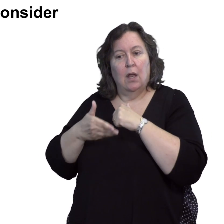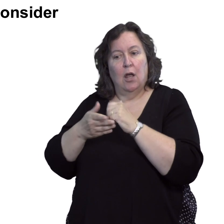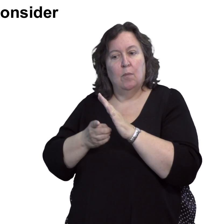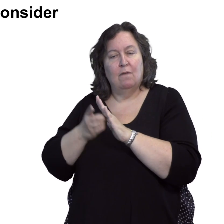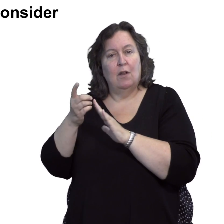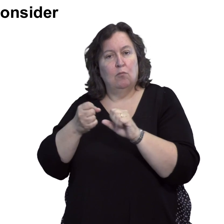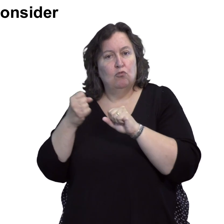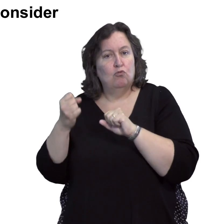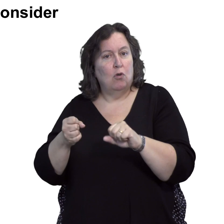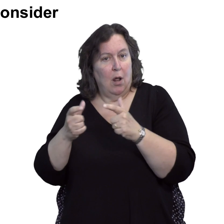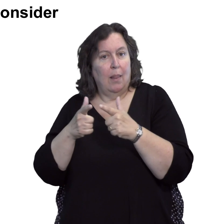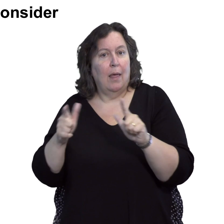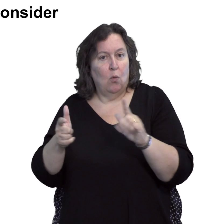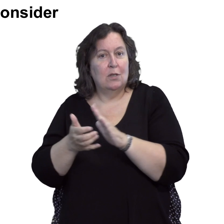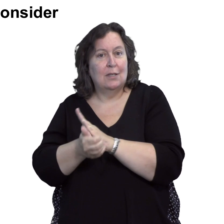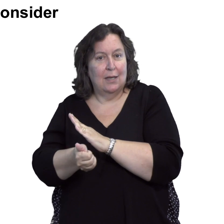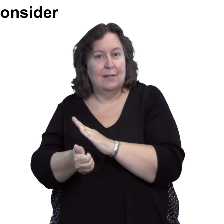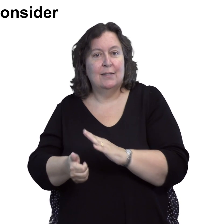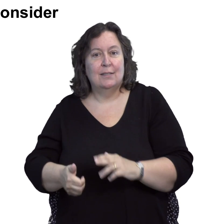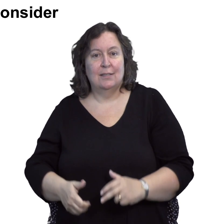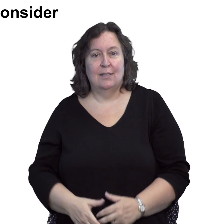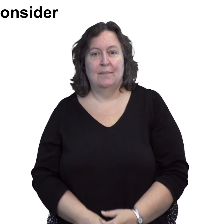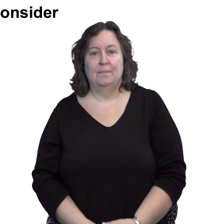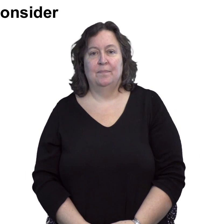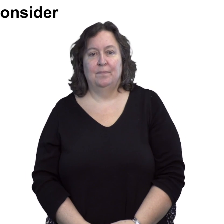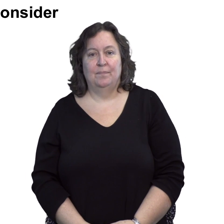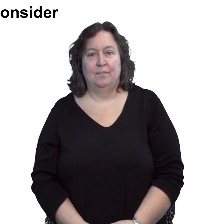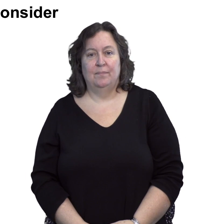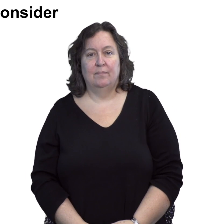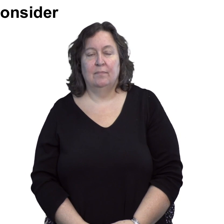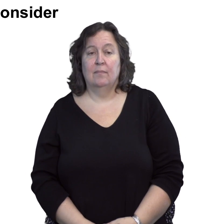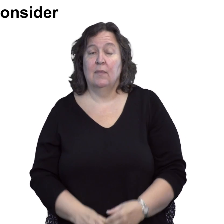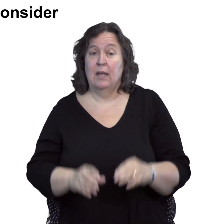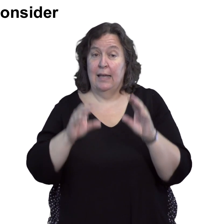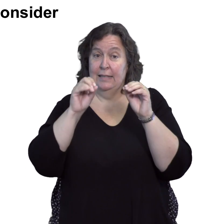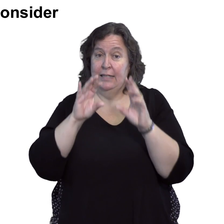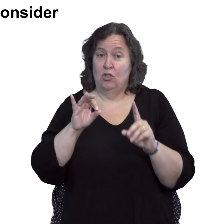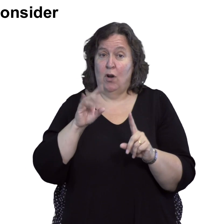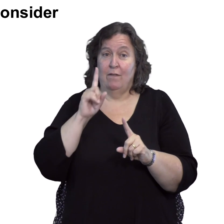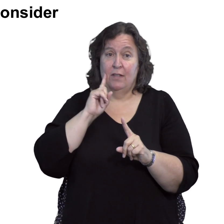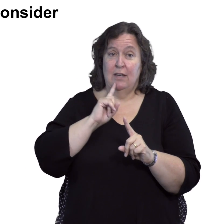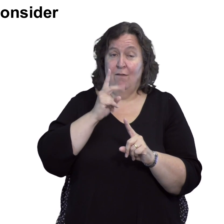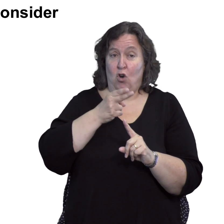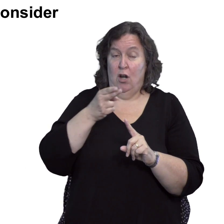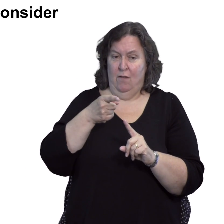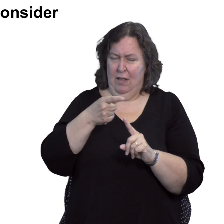to develop strong language skills. Teachers of deaf/hard of hearing